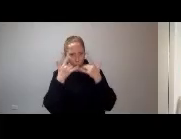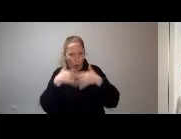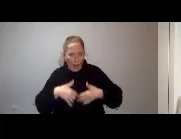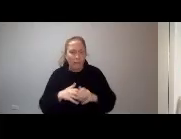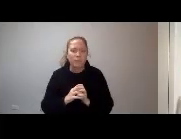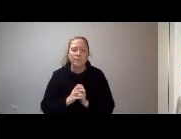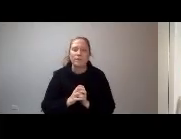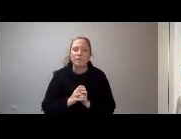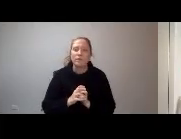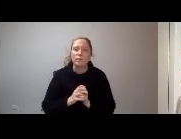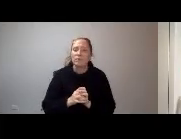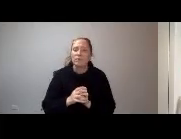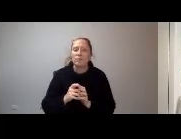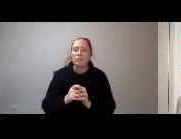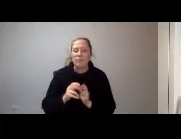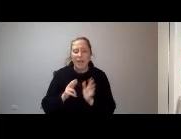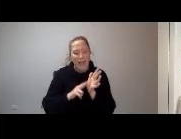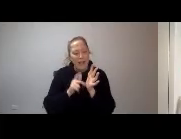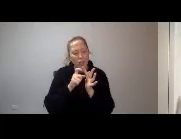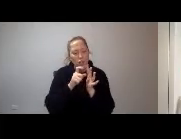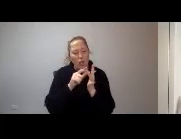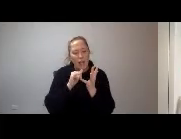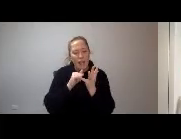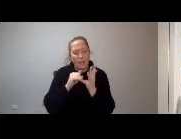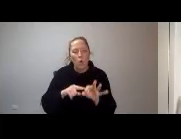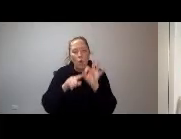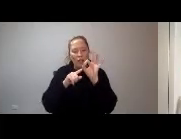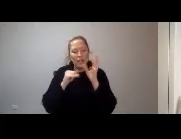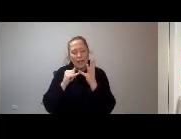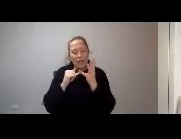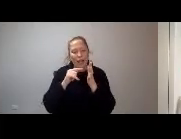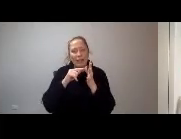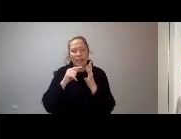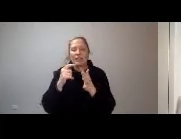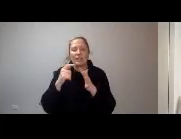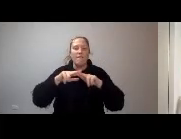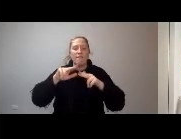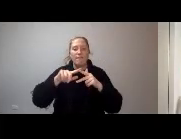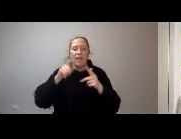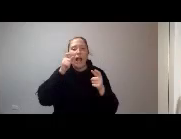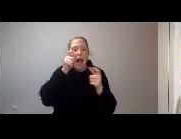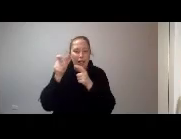for the NDS Quality and Safeguards Commission about what you would expect to see